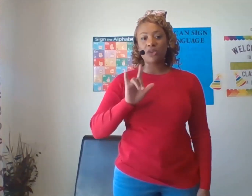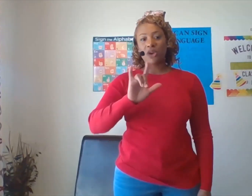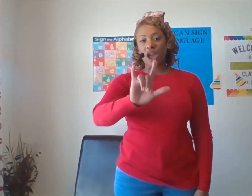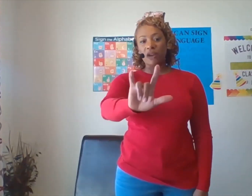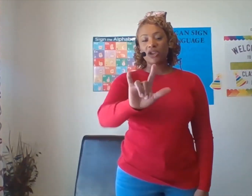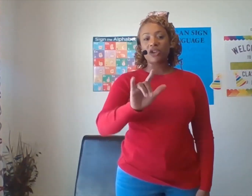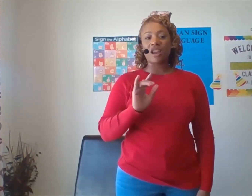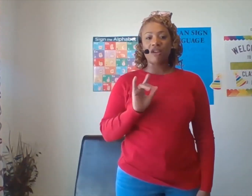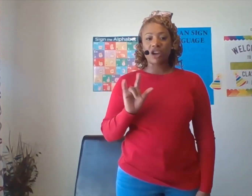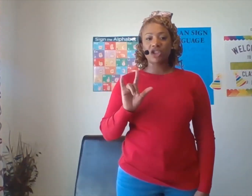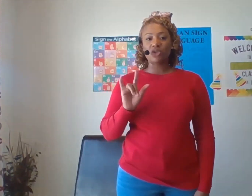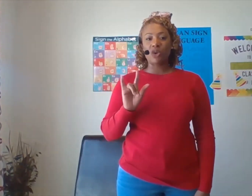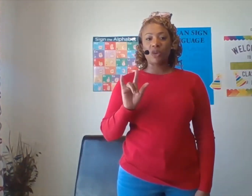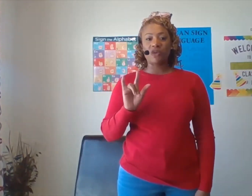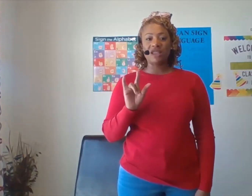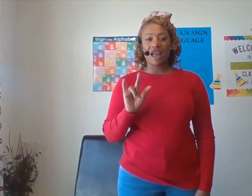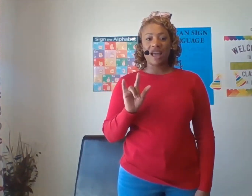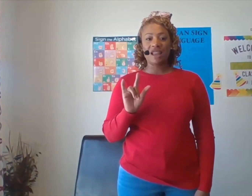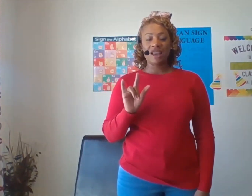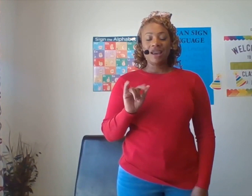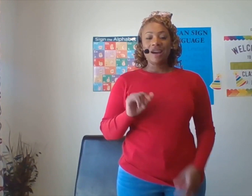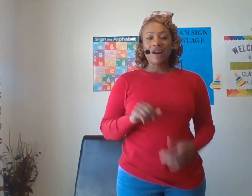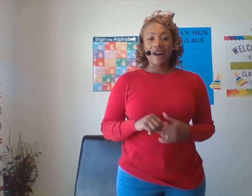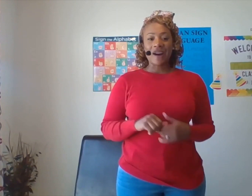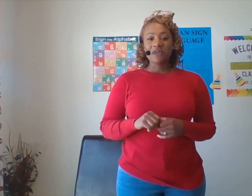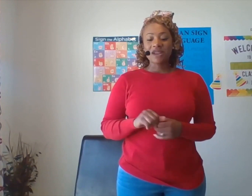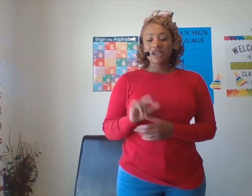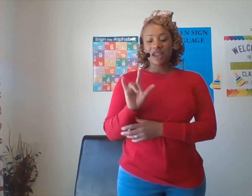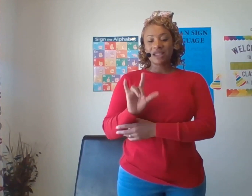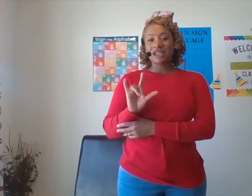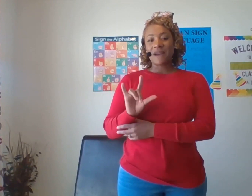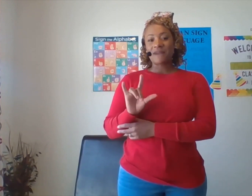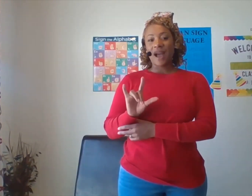wherever your direction is one with this time all right so that's the sign for I